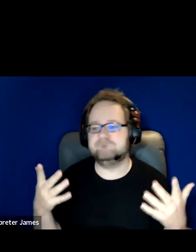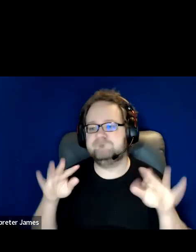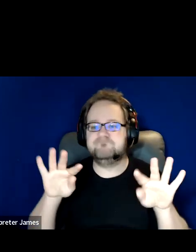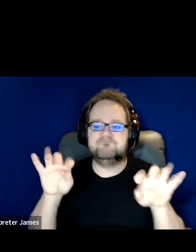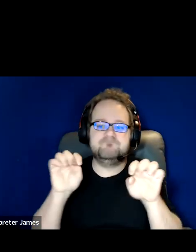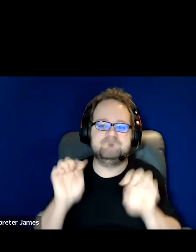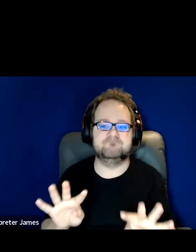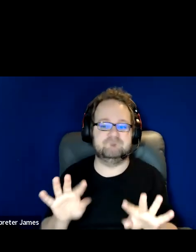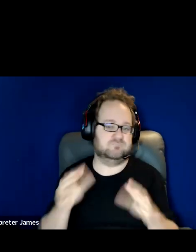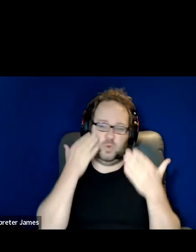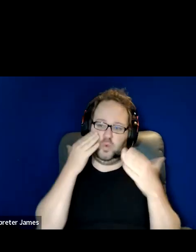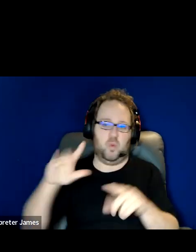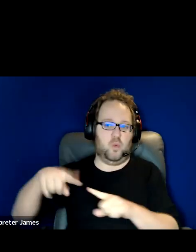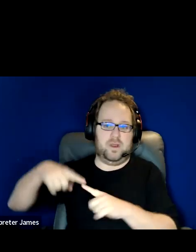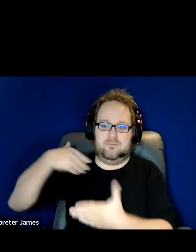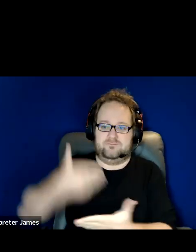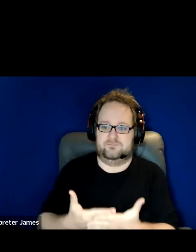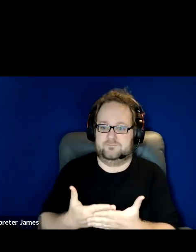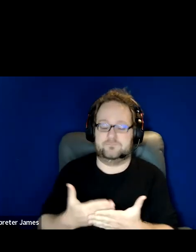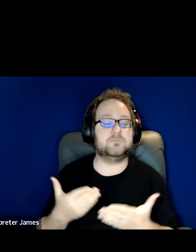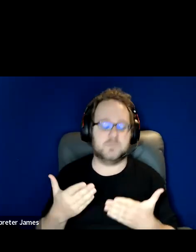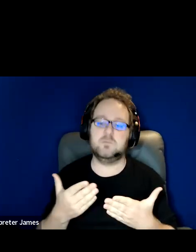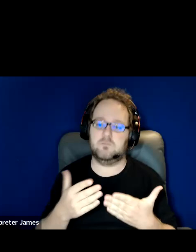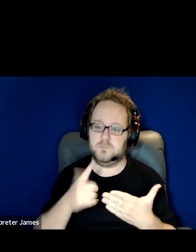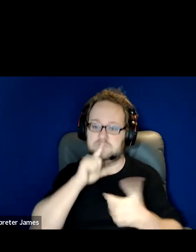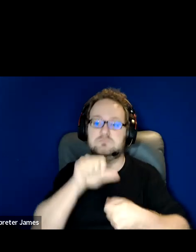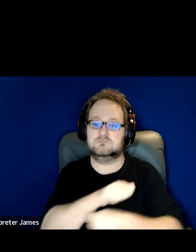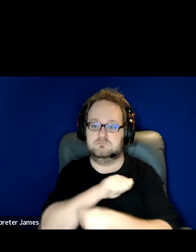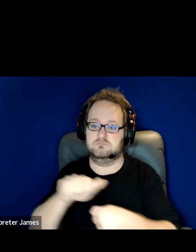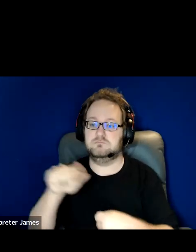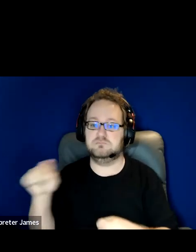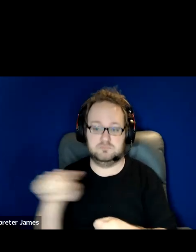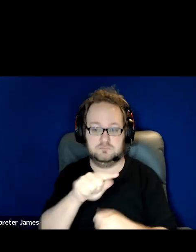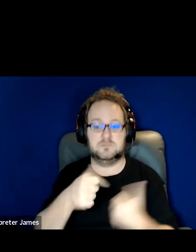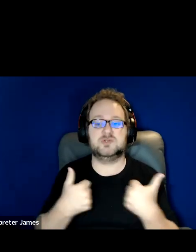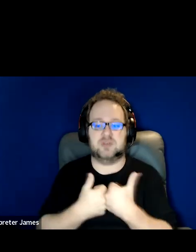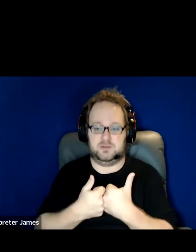No, no doubt there have been challenges in getting the vaccine out. As quickly as possible.